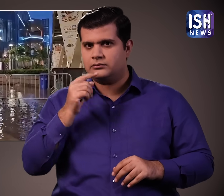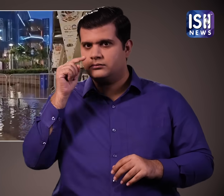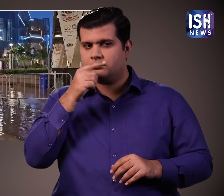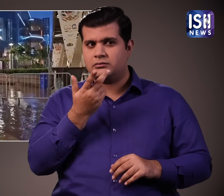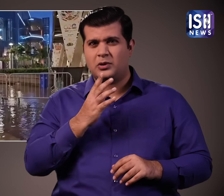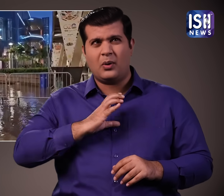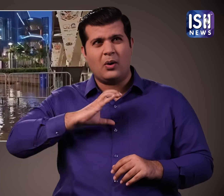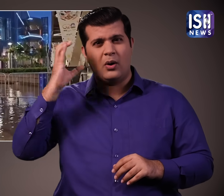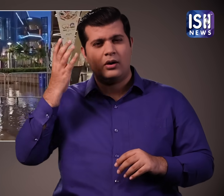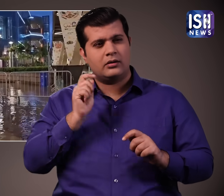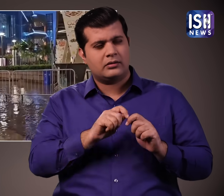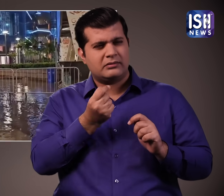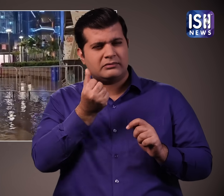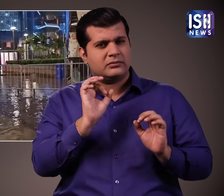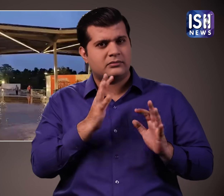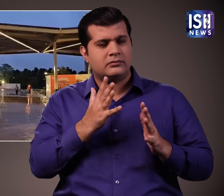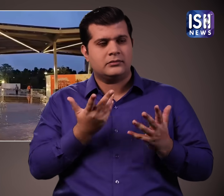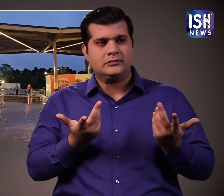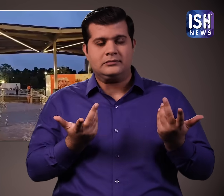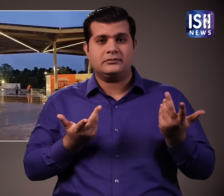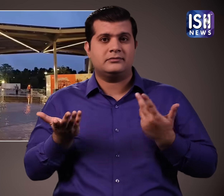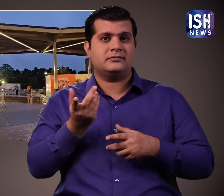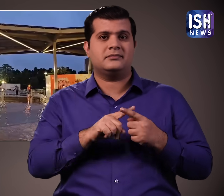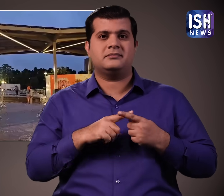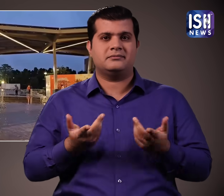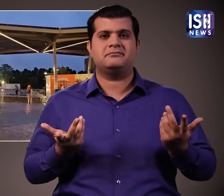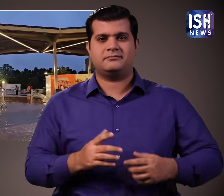How embarrassing! Though crores were spent, it was not constructed well.